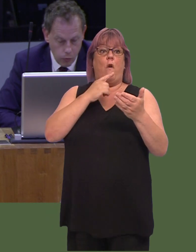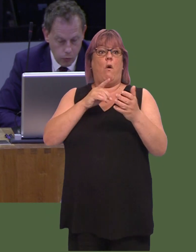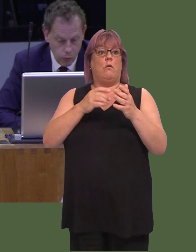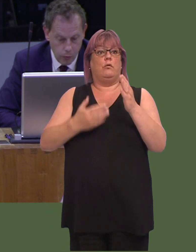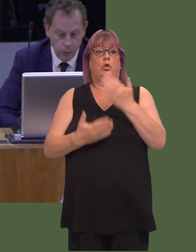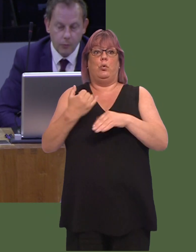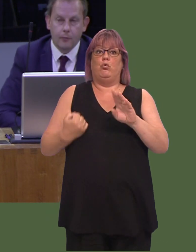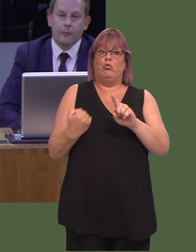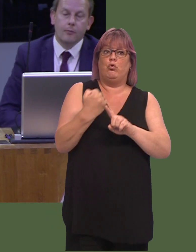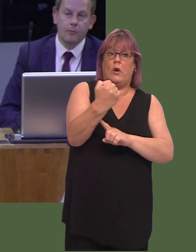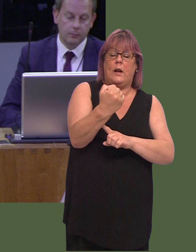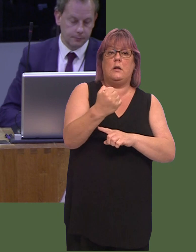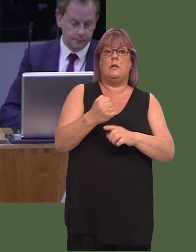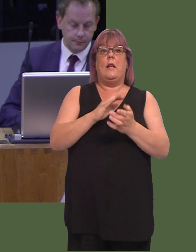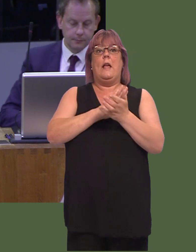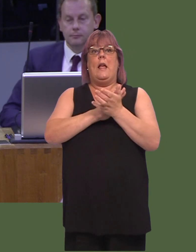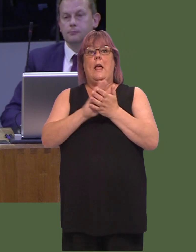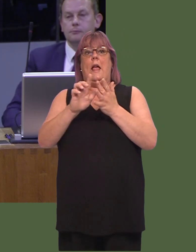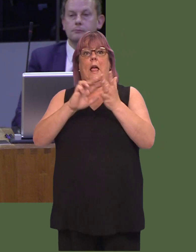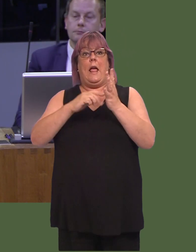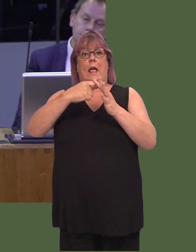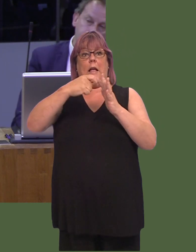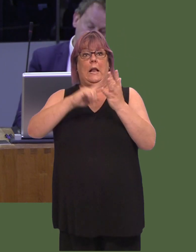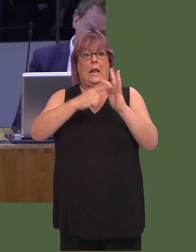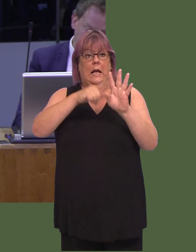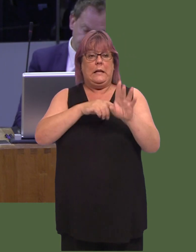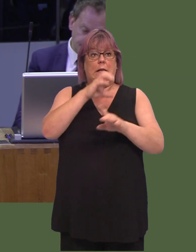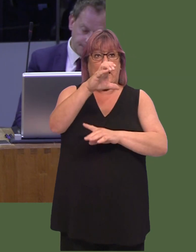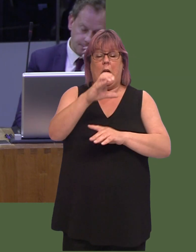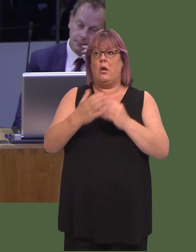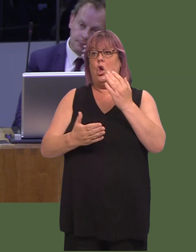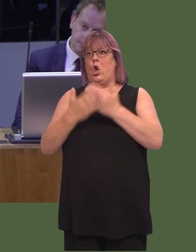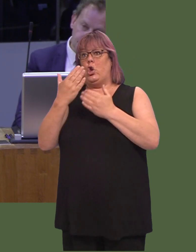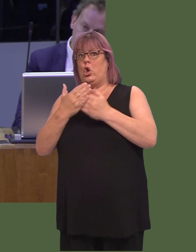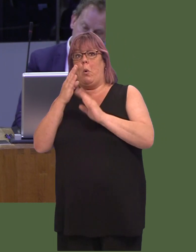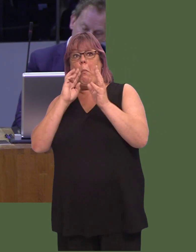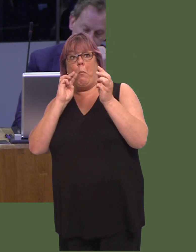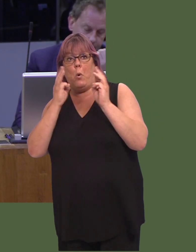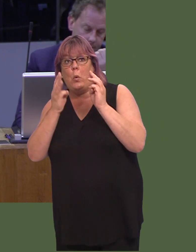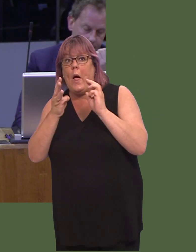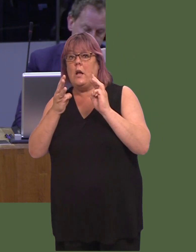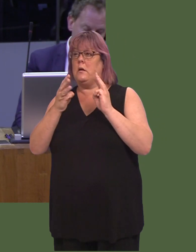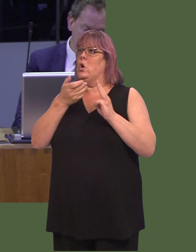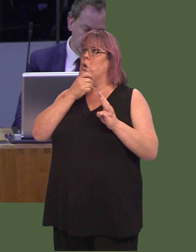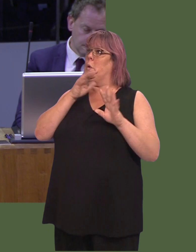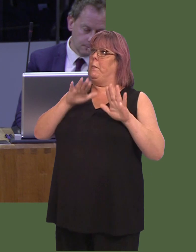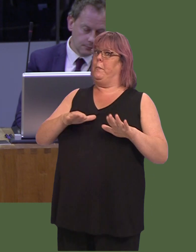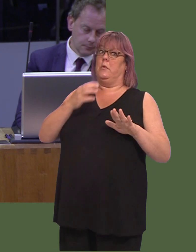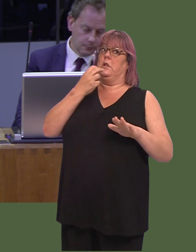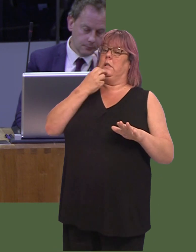projects like HS2, Hinkley C and the upgrading of the UK motorways, but this doesn't go far